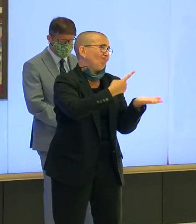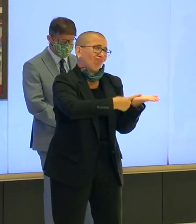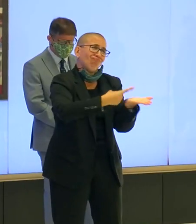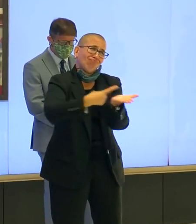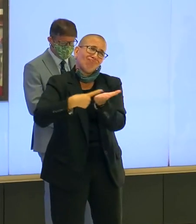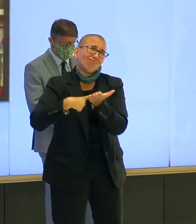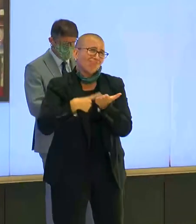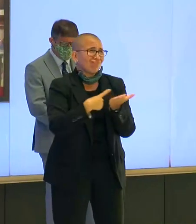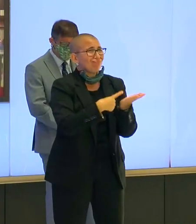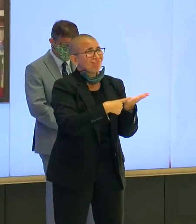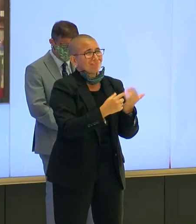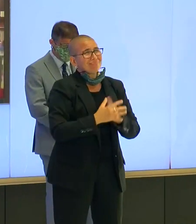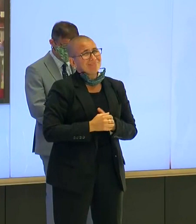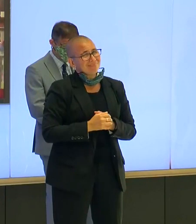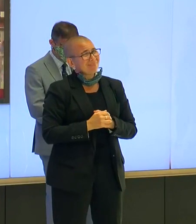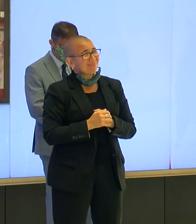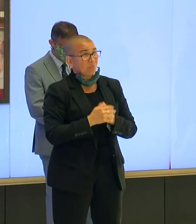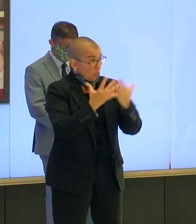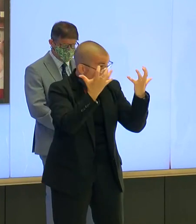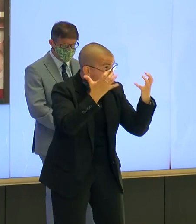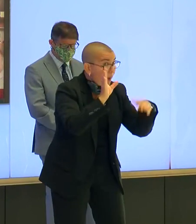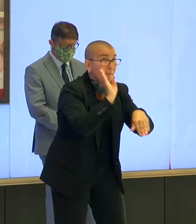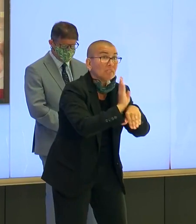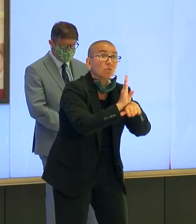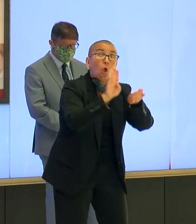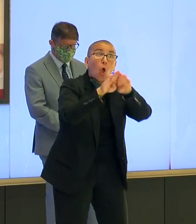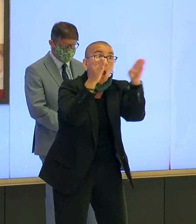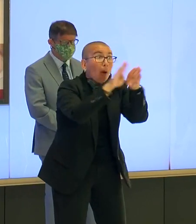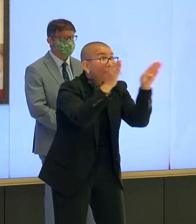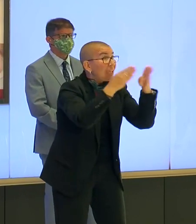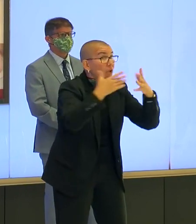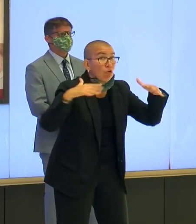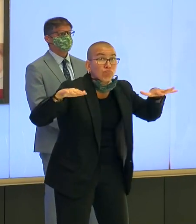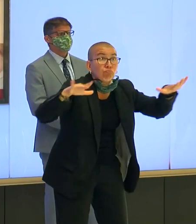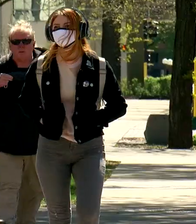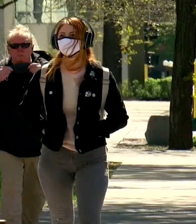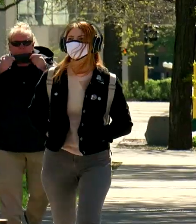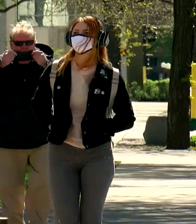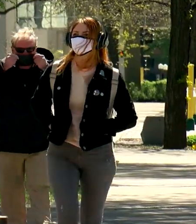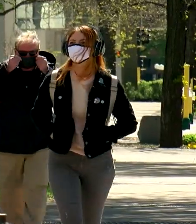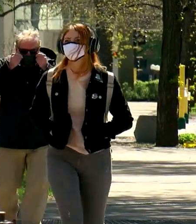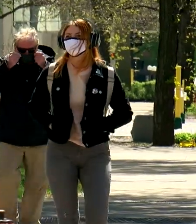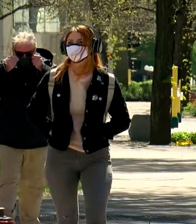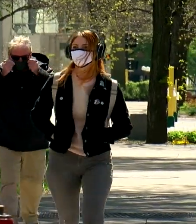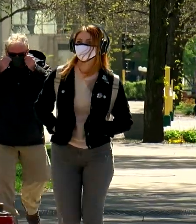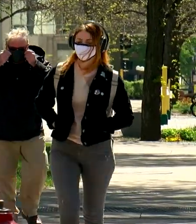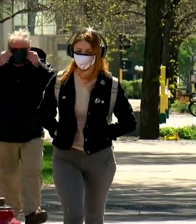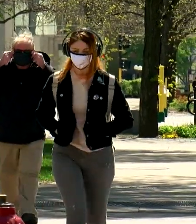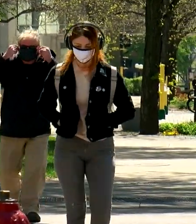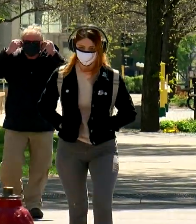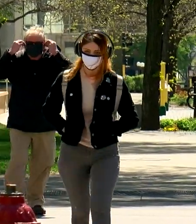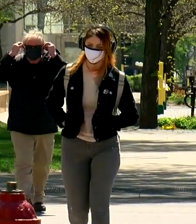TWO MONTHS. STILL, STATE OFFICIALS SAY THEY WOULD NOT BE SURPRISED IF CASES STARTED GOING UP DUE TO MORE PEOPLE GOING OUT. THE GOVERNOR SAID A STATEWIDE MANDATORY MASK POLICY IS NOT